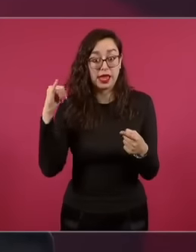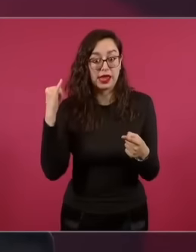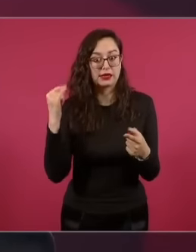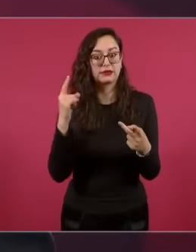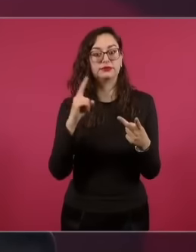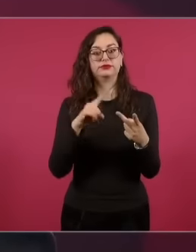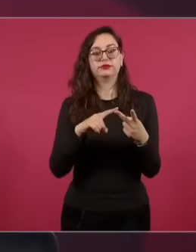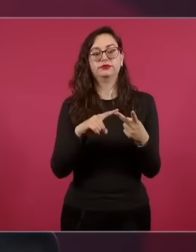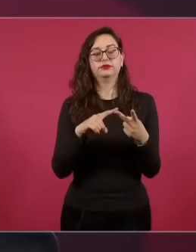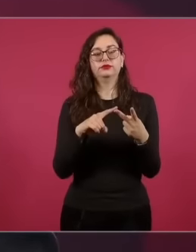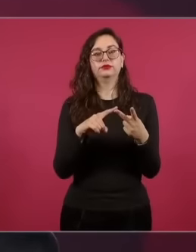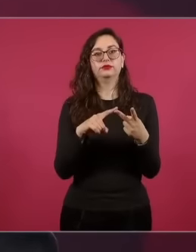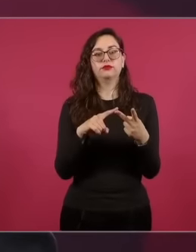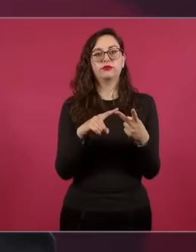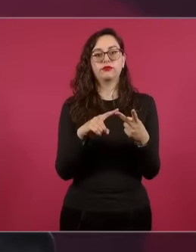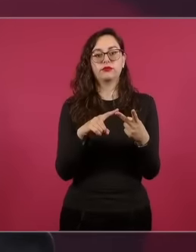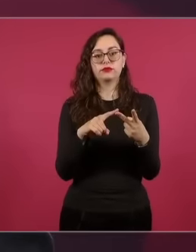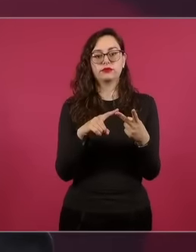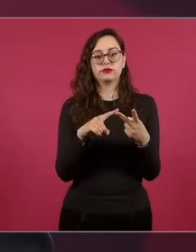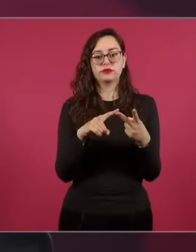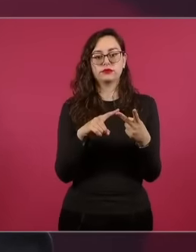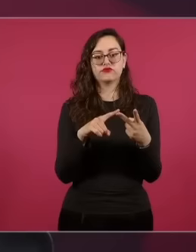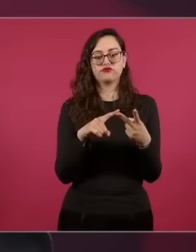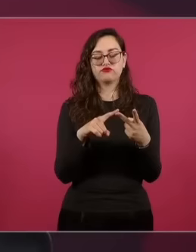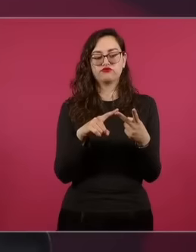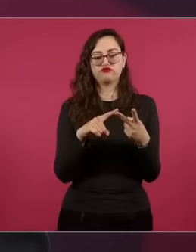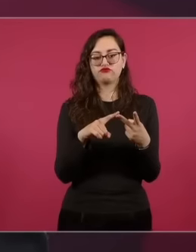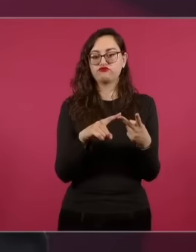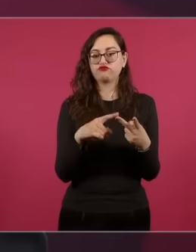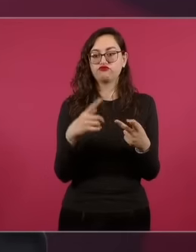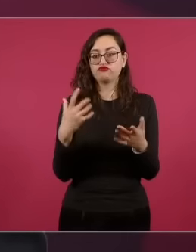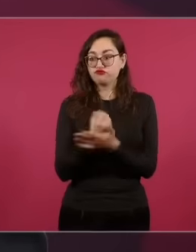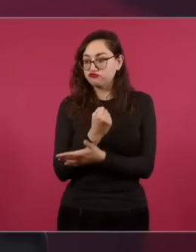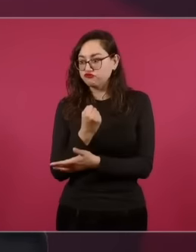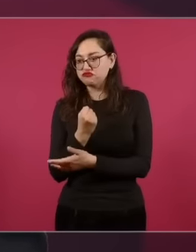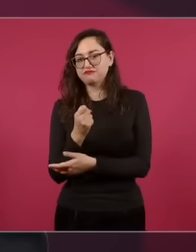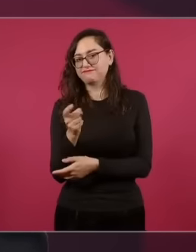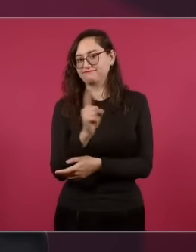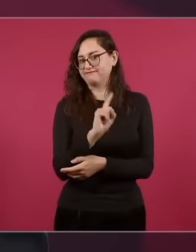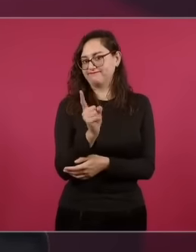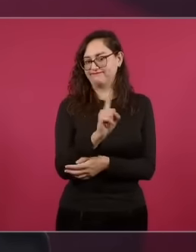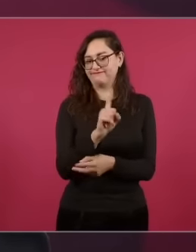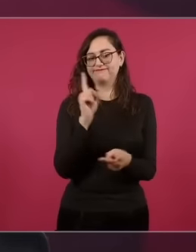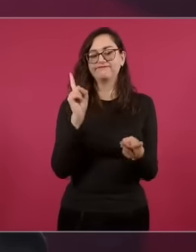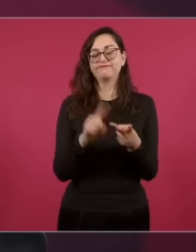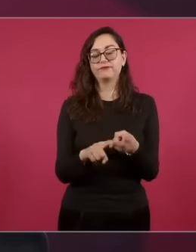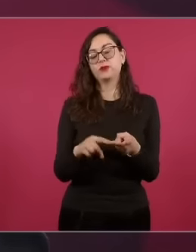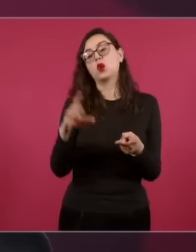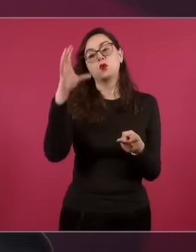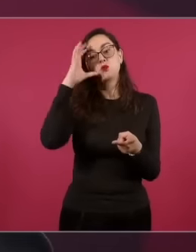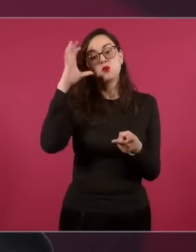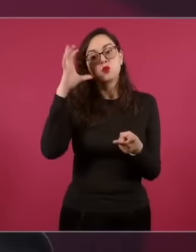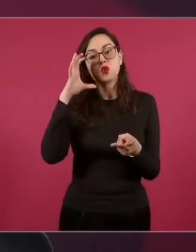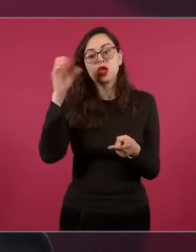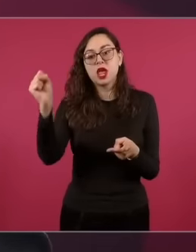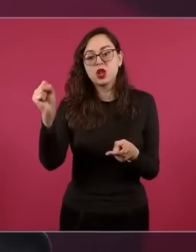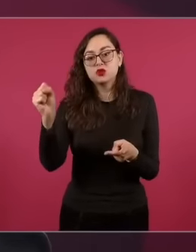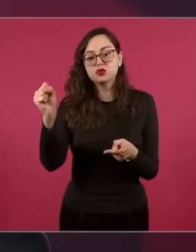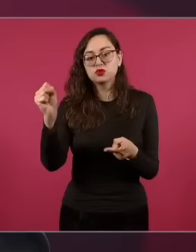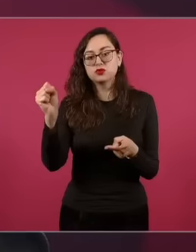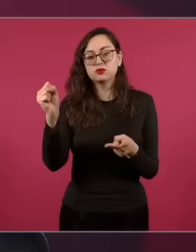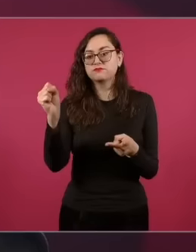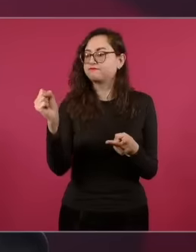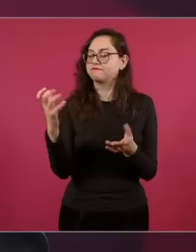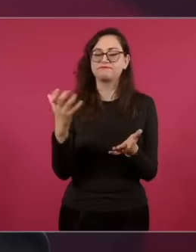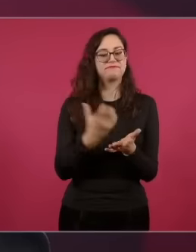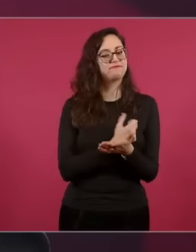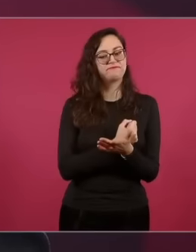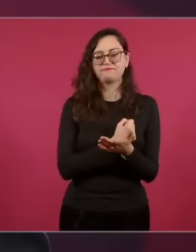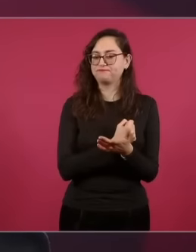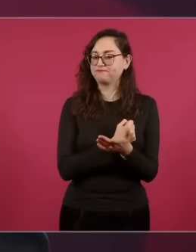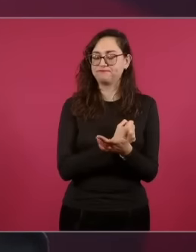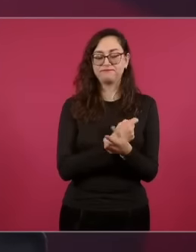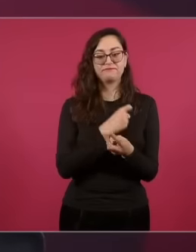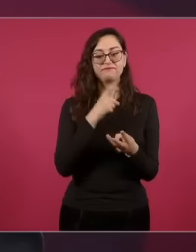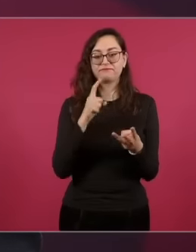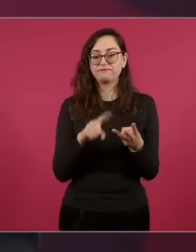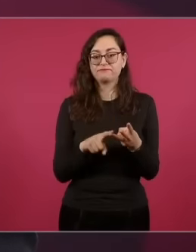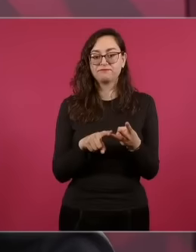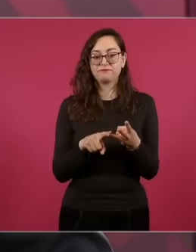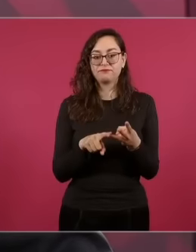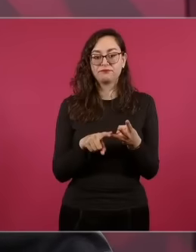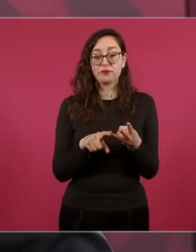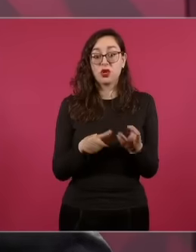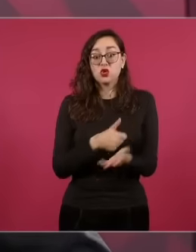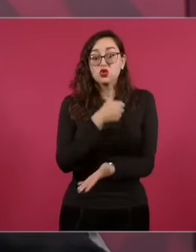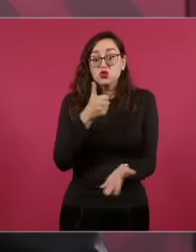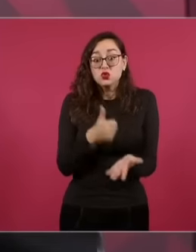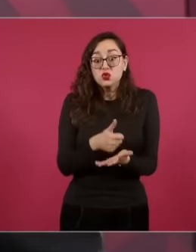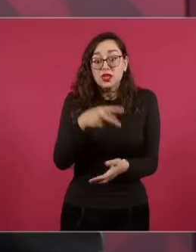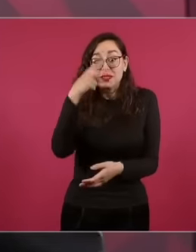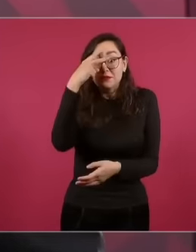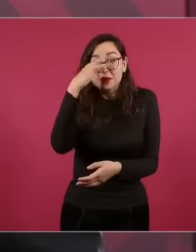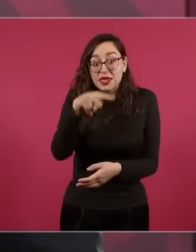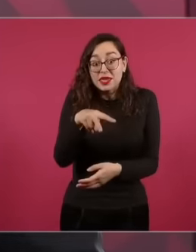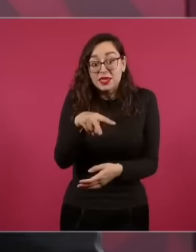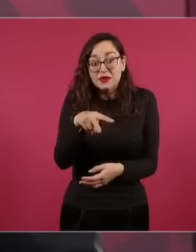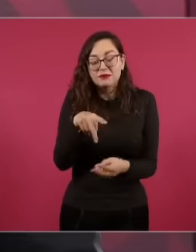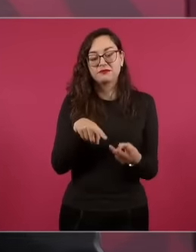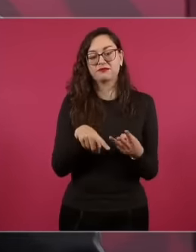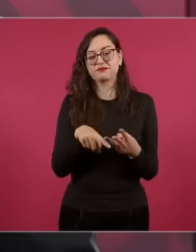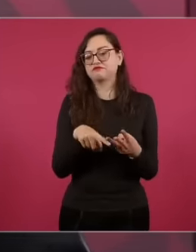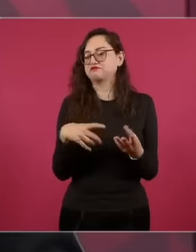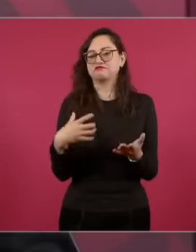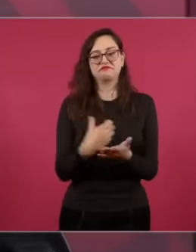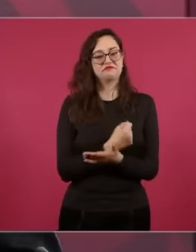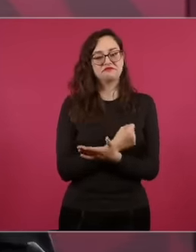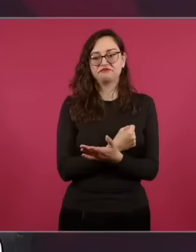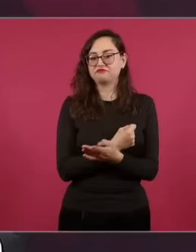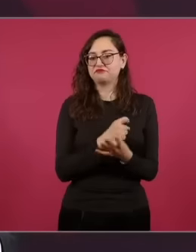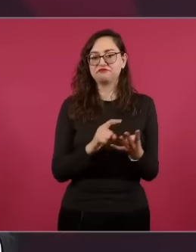they had won and they did not win, they mentioned Morelos and they did not win Mexico City and they did not win